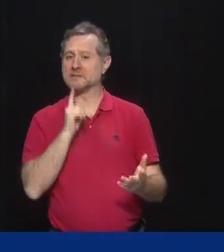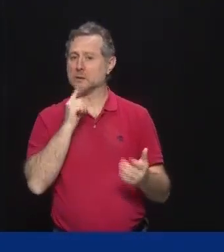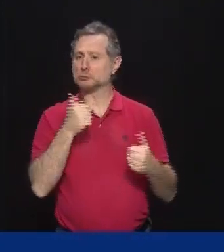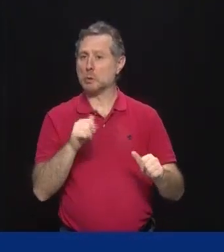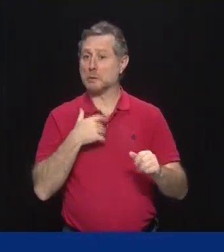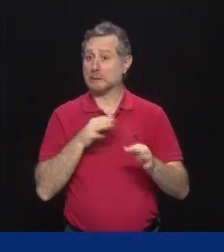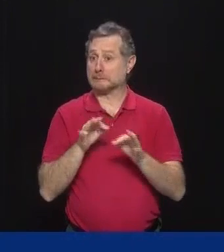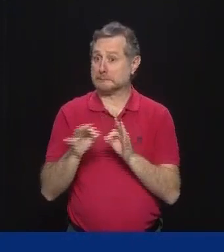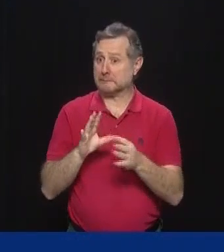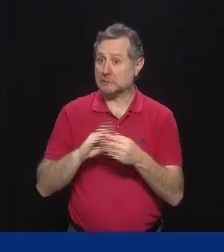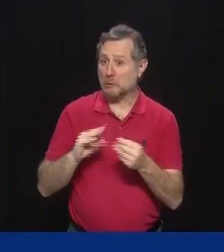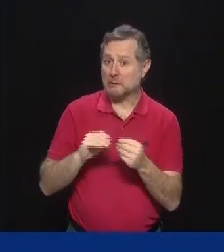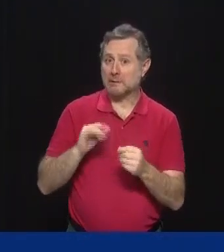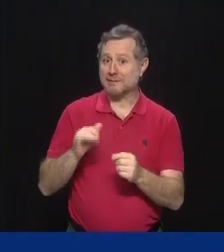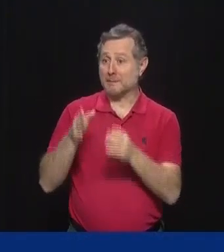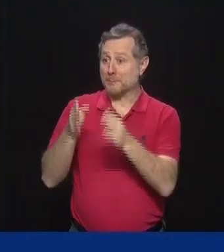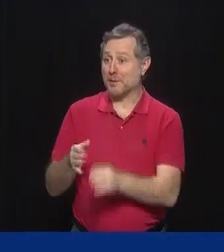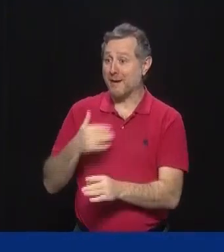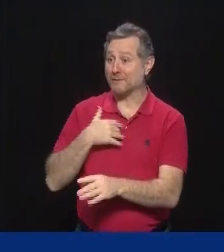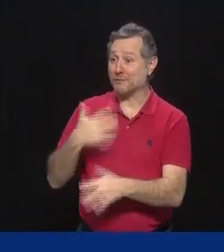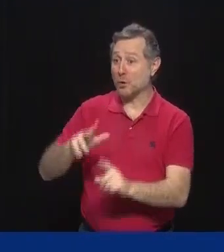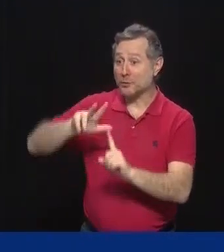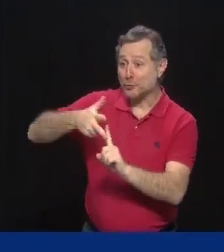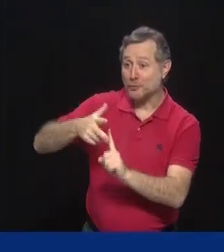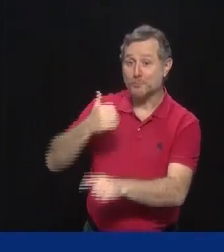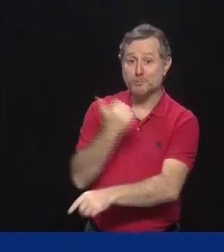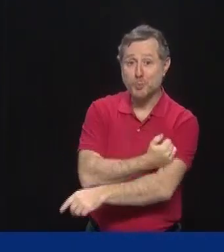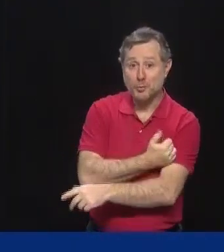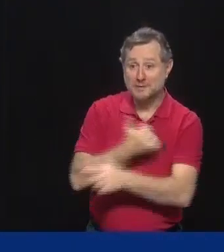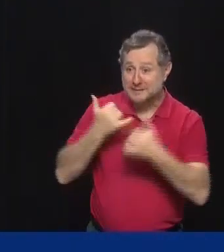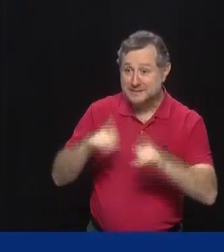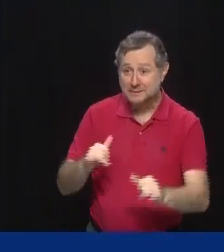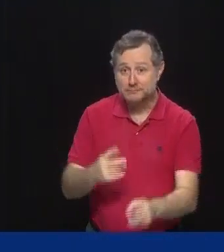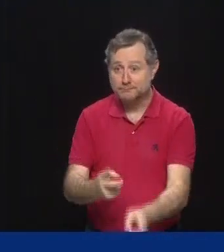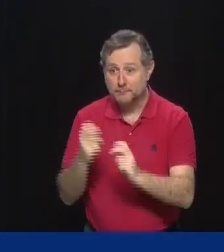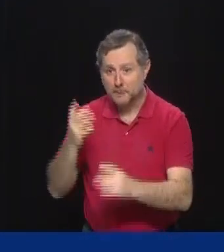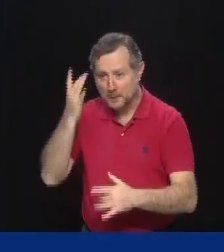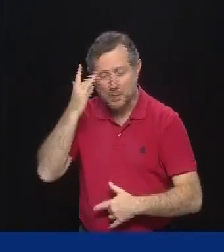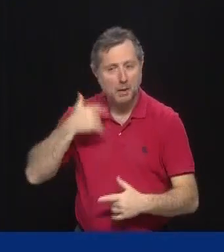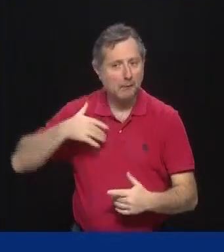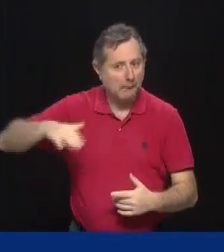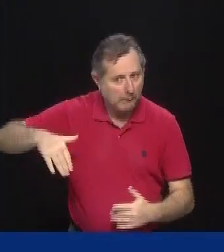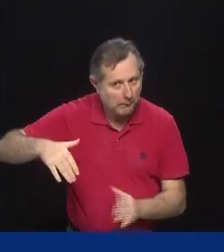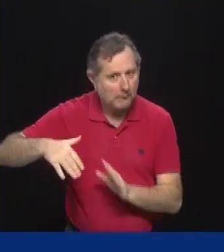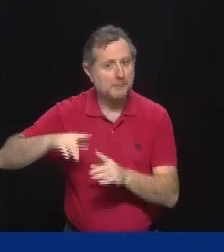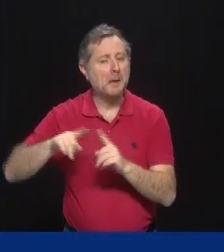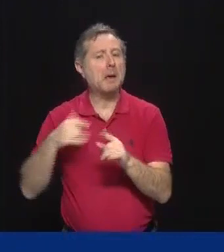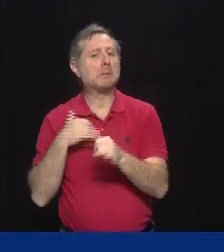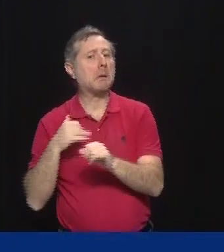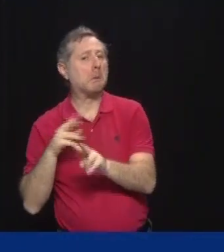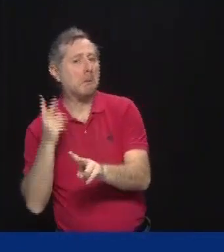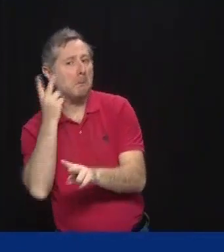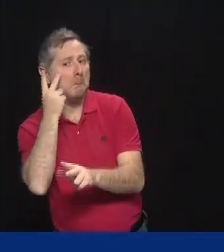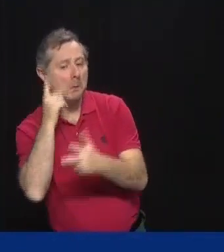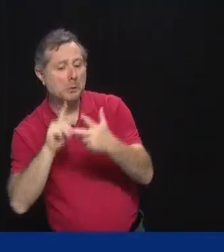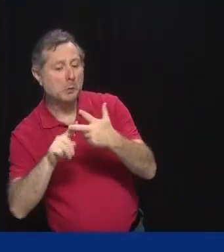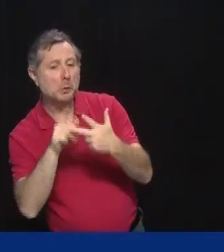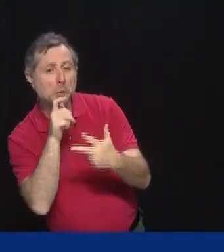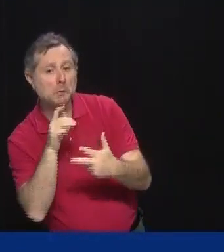THE VIRUS. I'M NOT AWARE OF CASES WHERE PEOPLE HAD BOOSTER SHOTS AND HAD